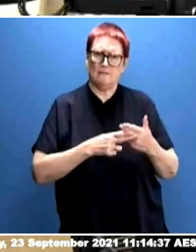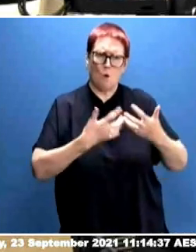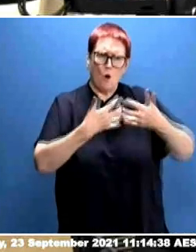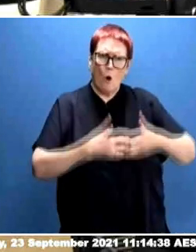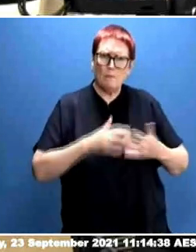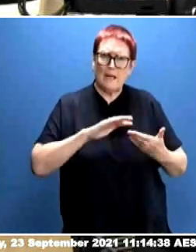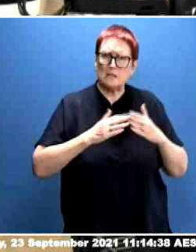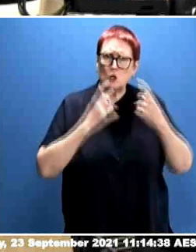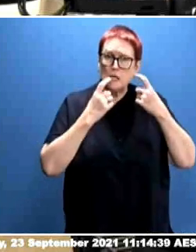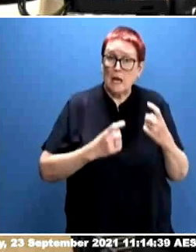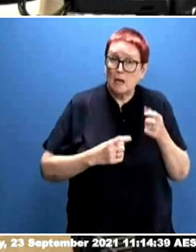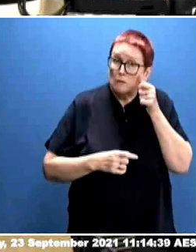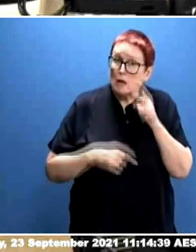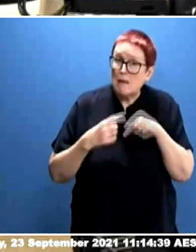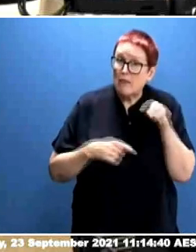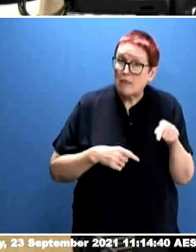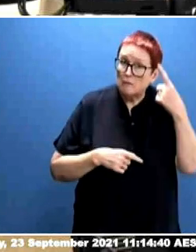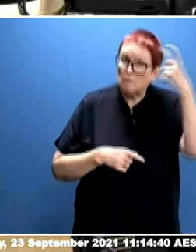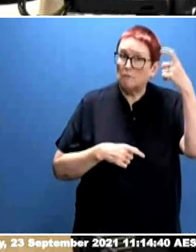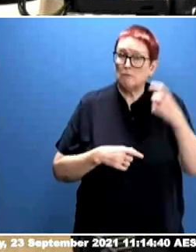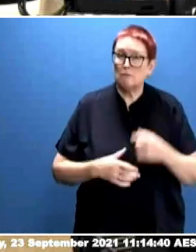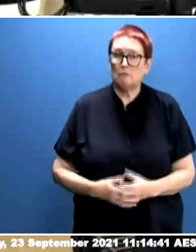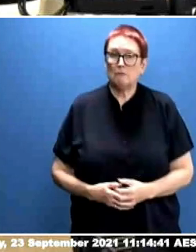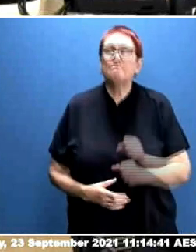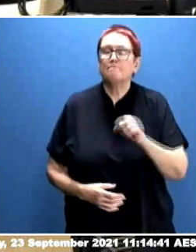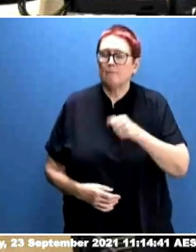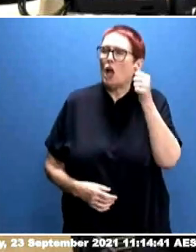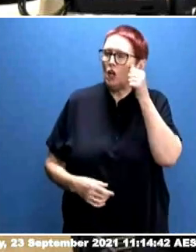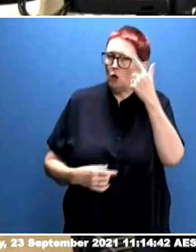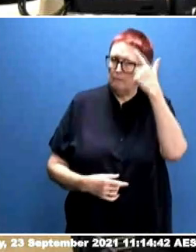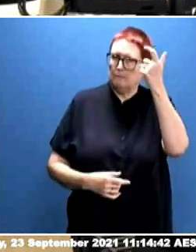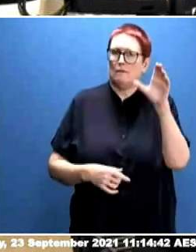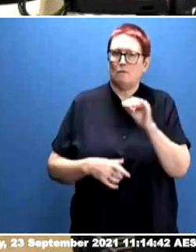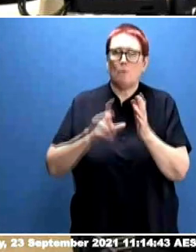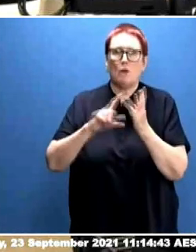Are you aware of that recommendation? I'm aware of the recommendations of the coronial inquiry, yes.